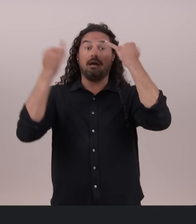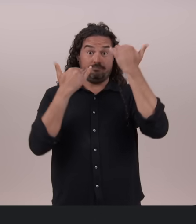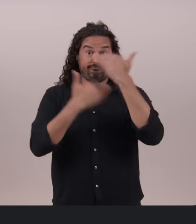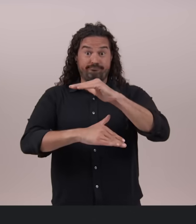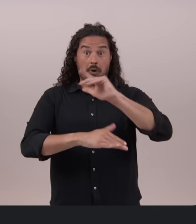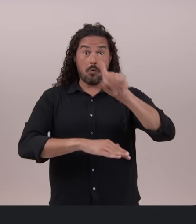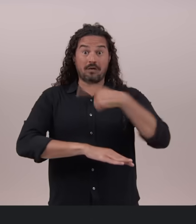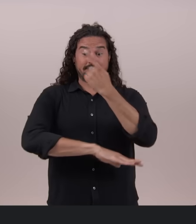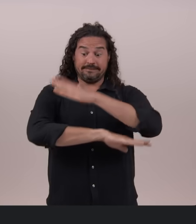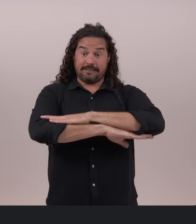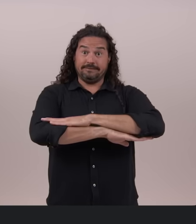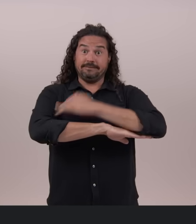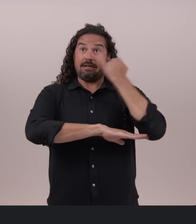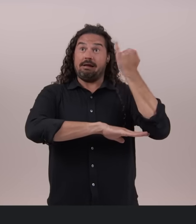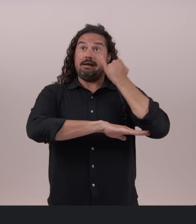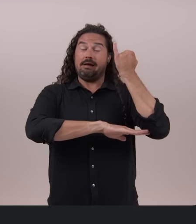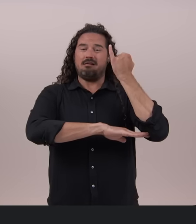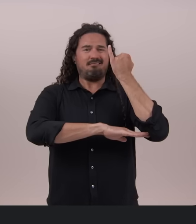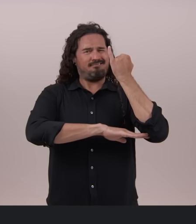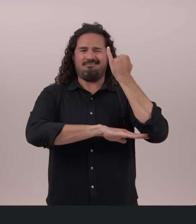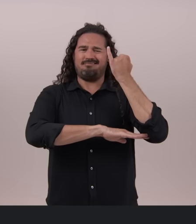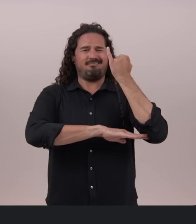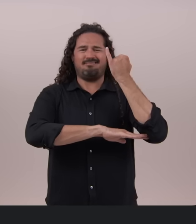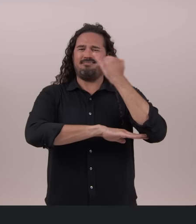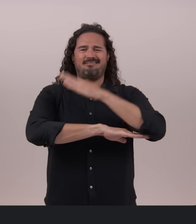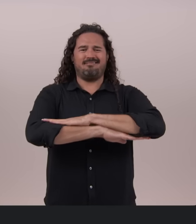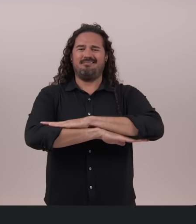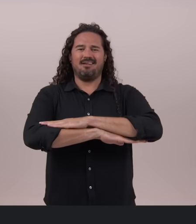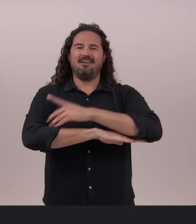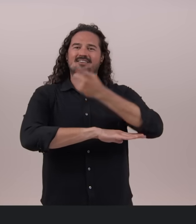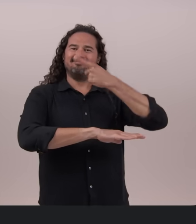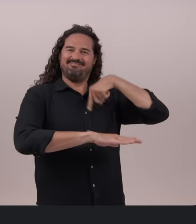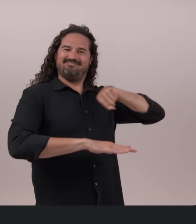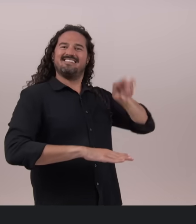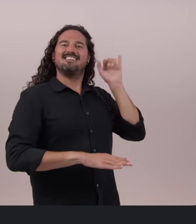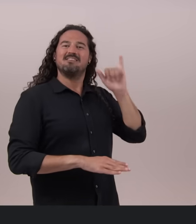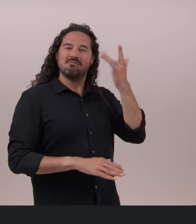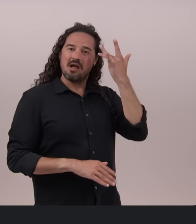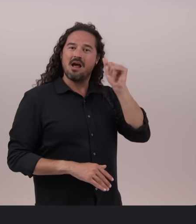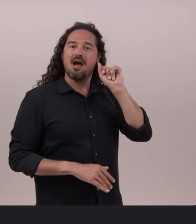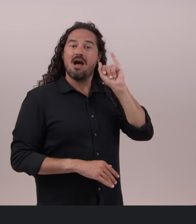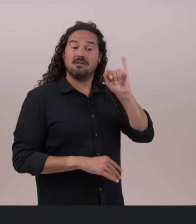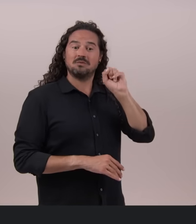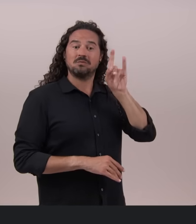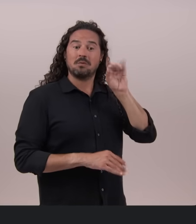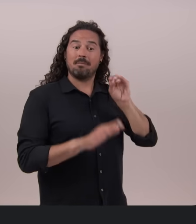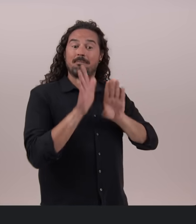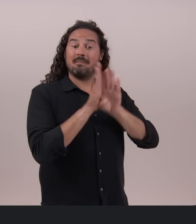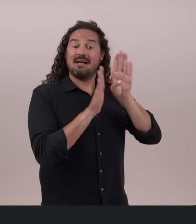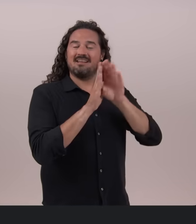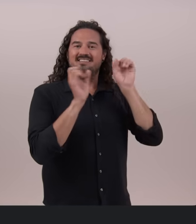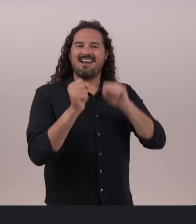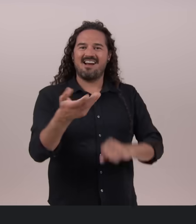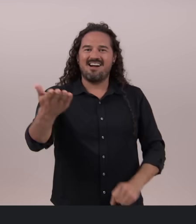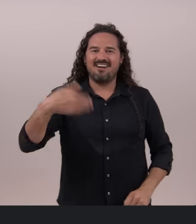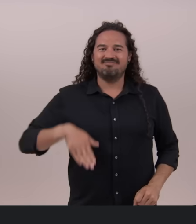And that's why we're bringing the AI Studio build experience to your pocket with our brand-new mobile app.